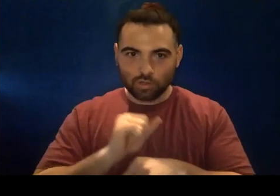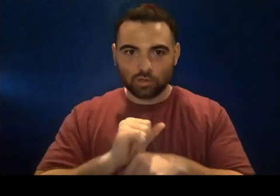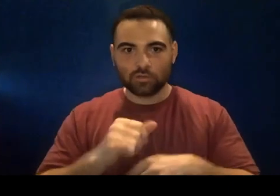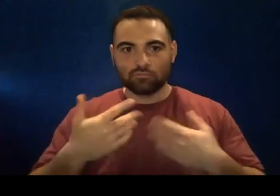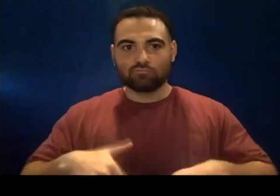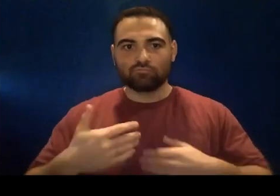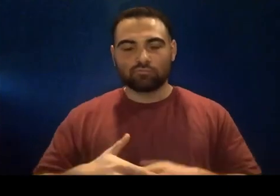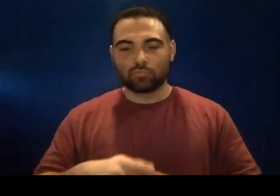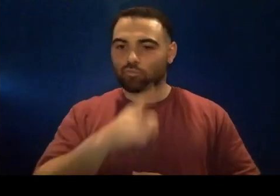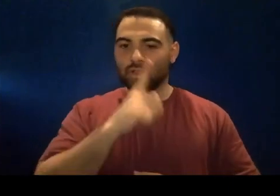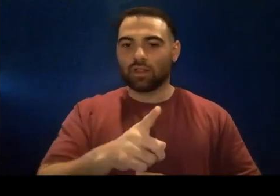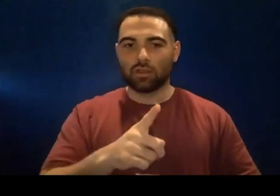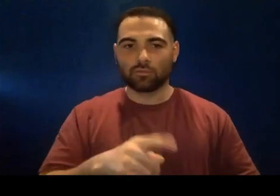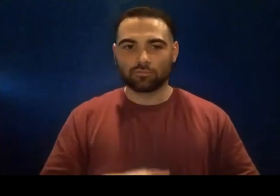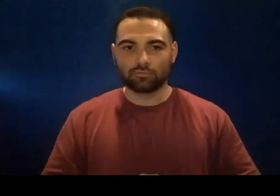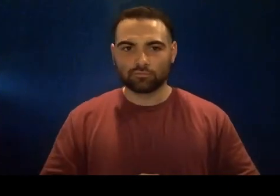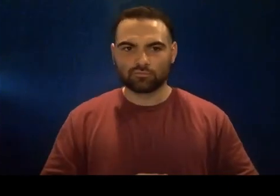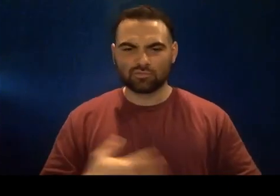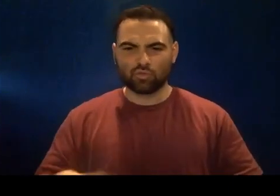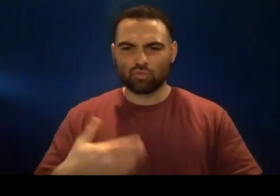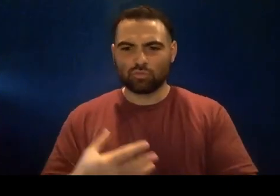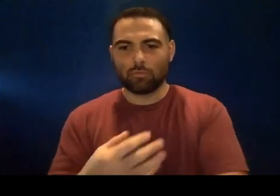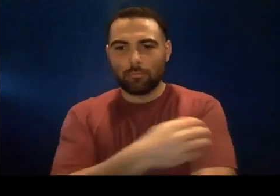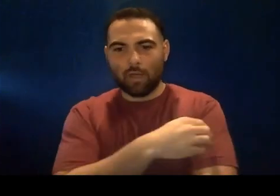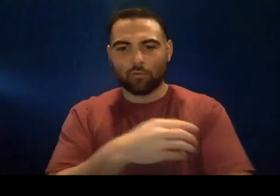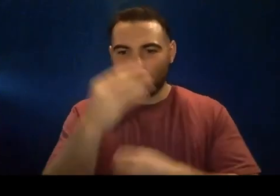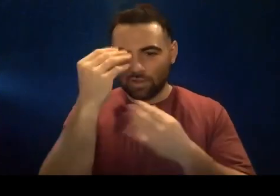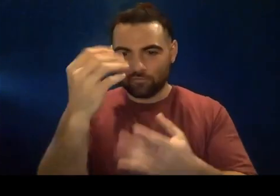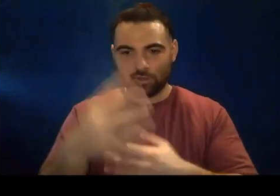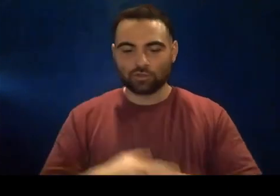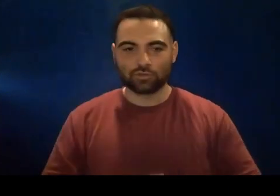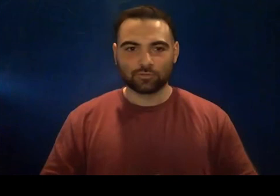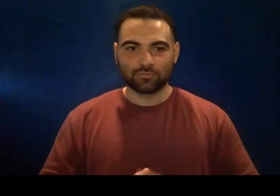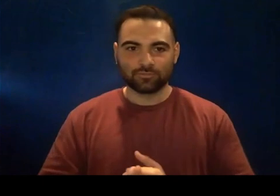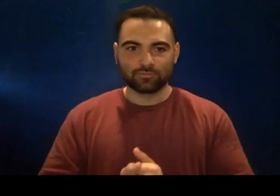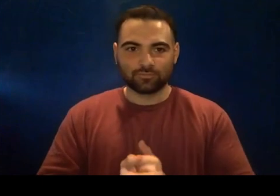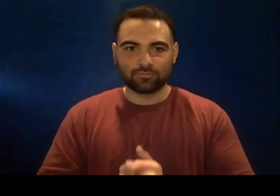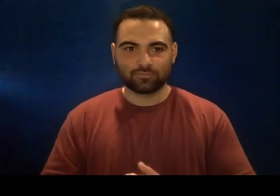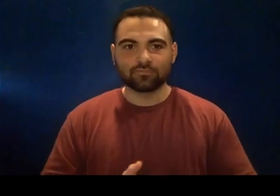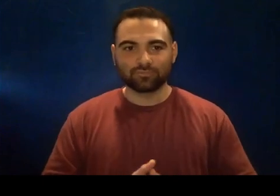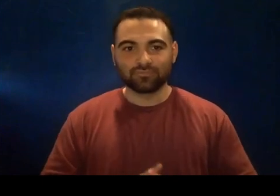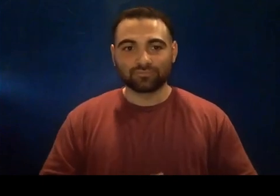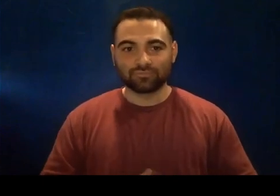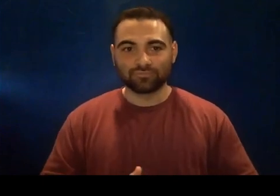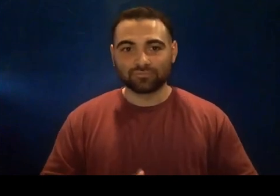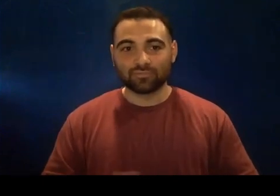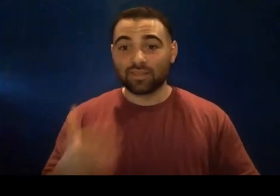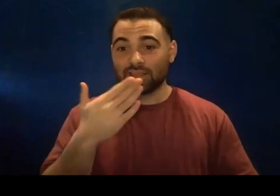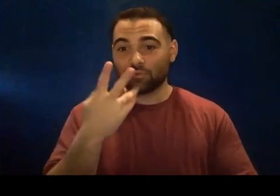Truly just such powerful information that's being put out there, and we really appreciate it. So thank you both for your time today